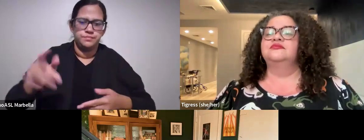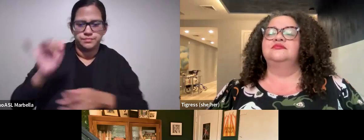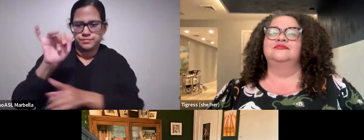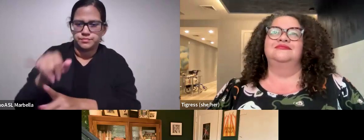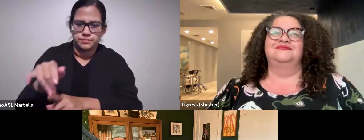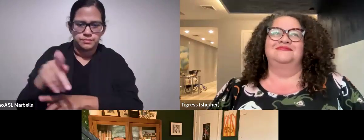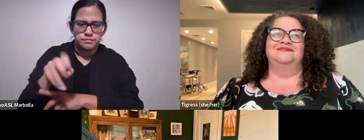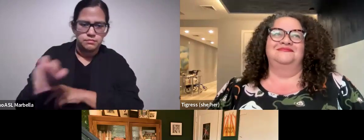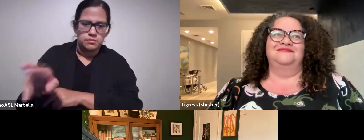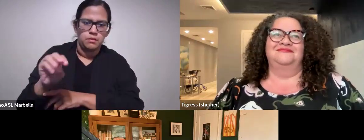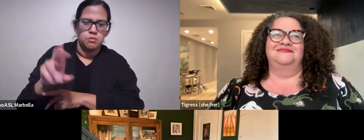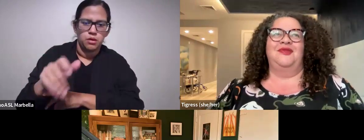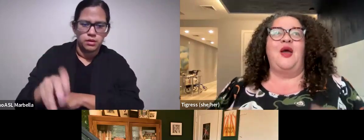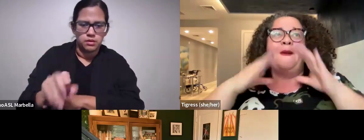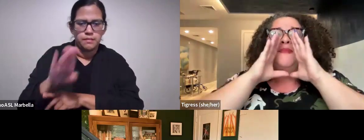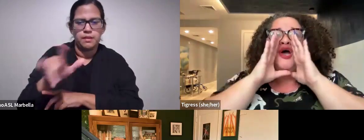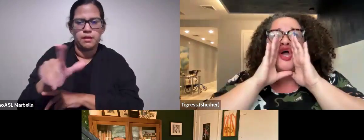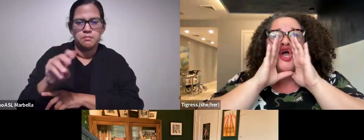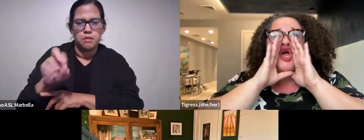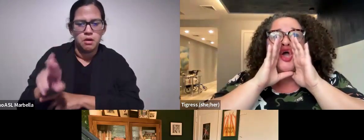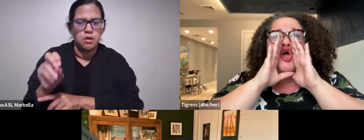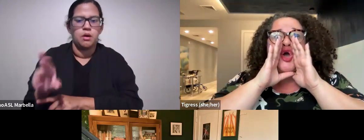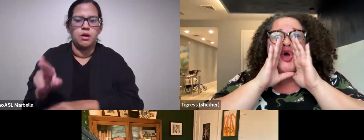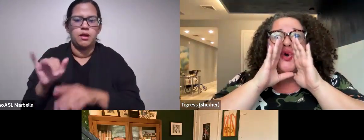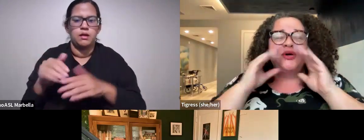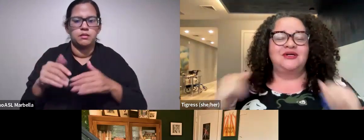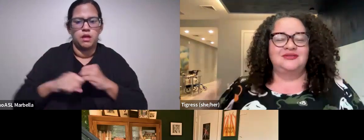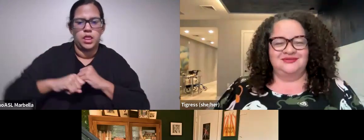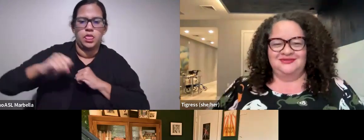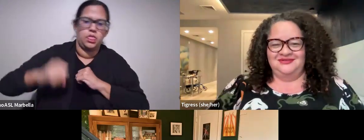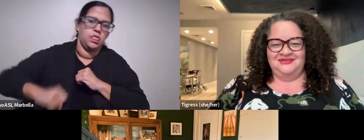Mar or just the endless parade of white dudes